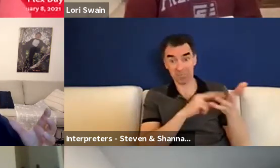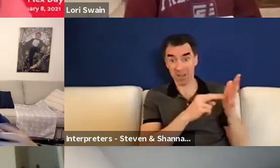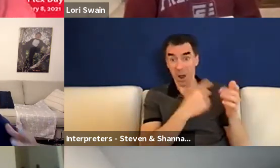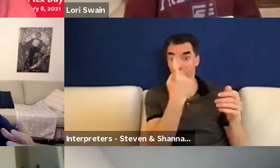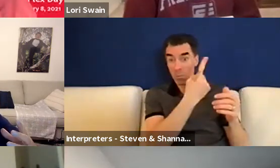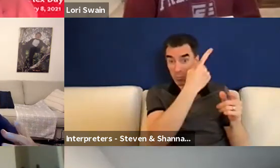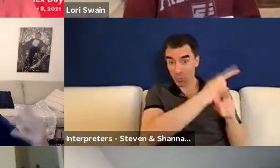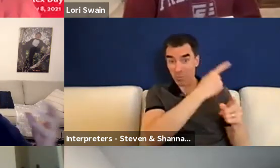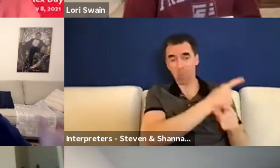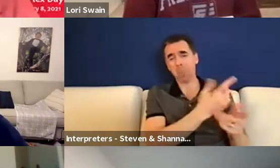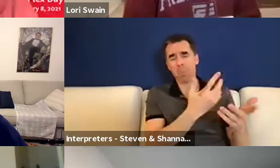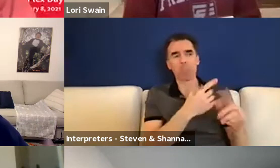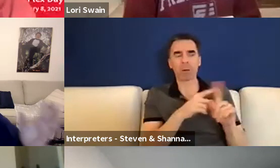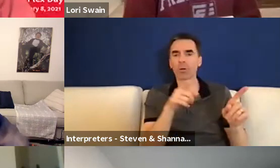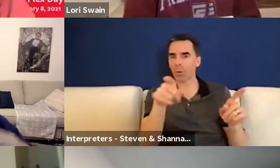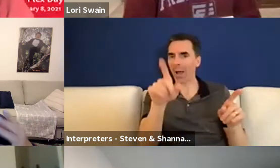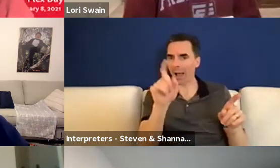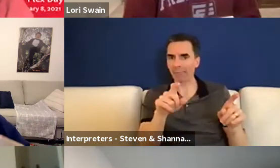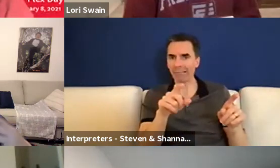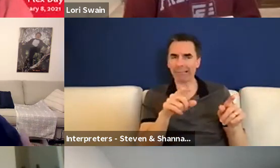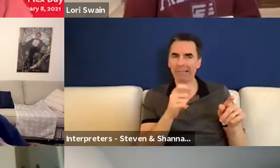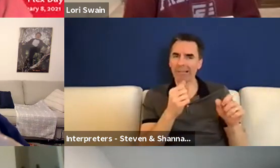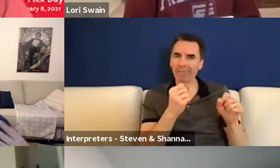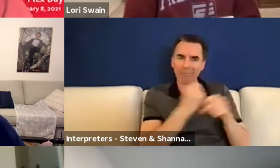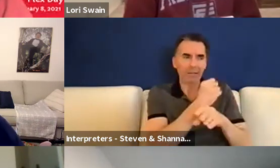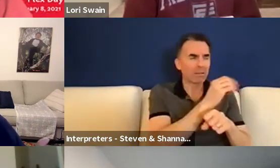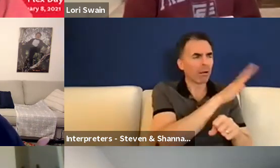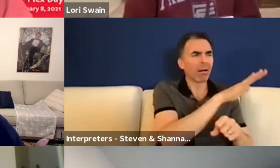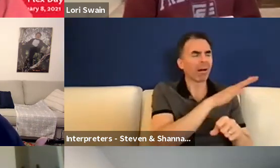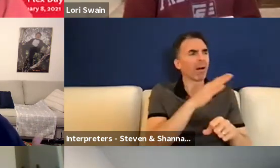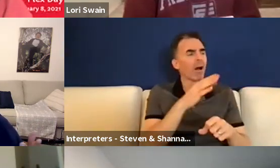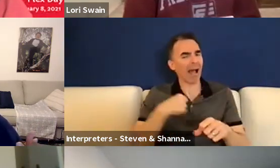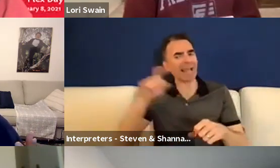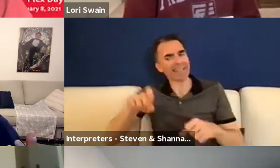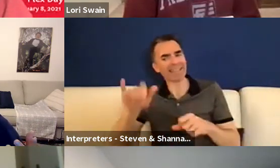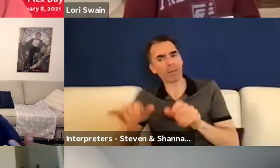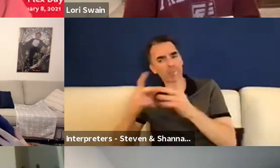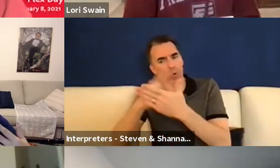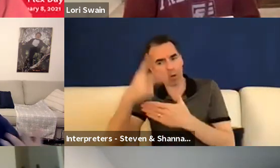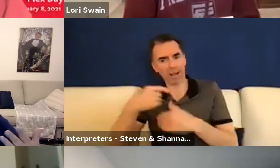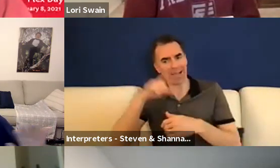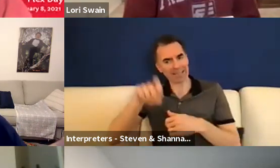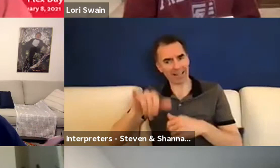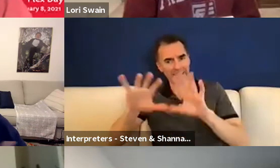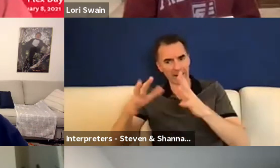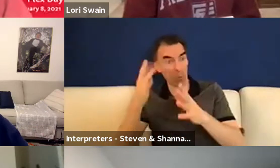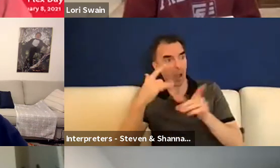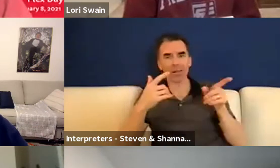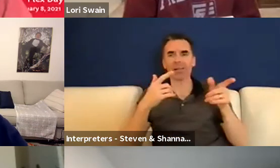able to justify why you have a program or a class because they don't understand. Like we in the business division, we have